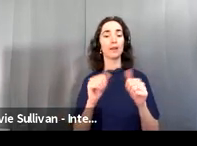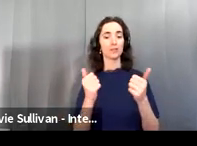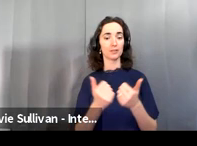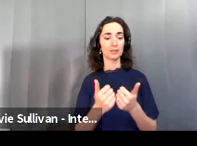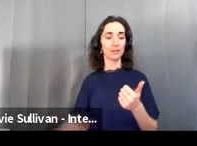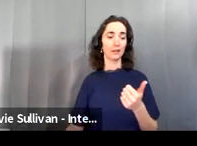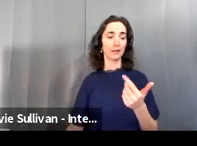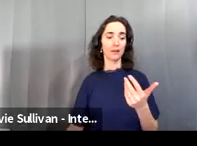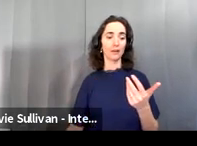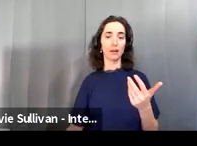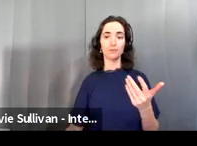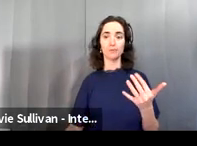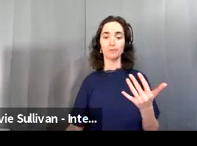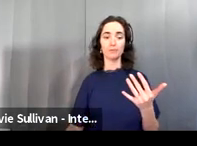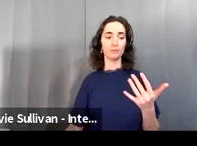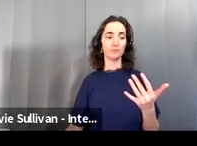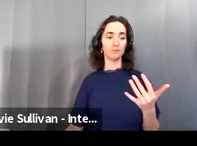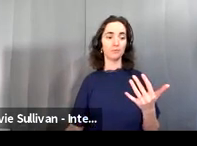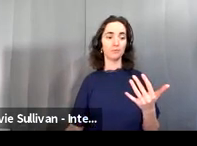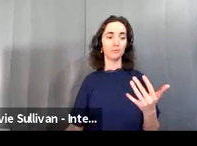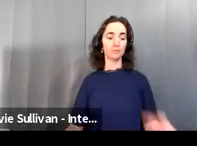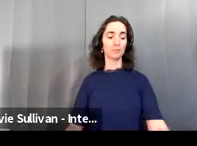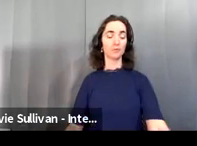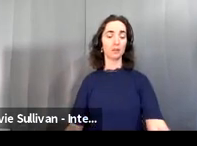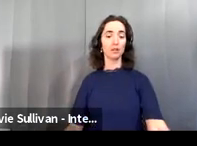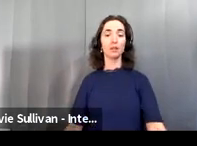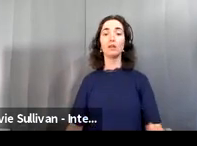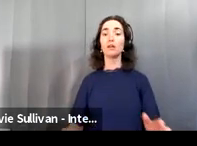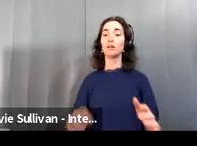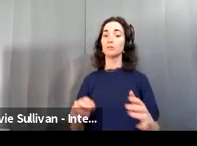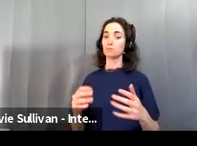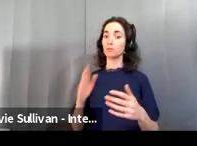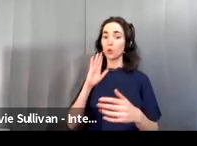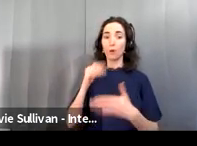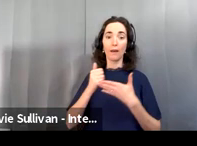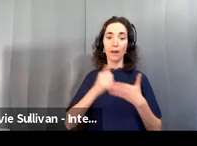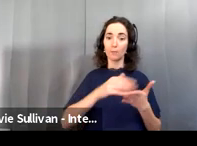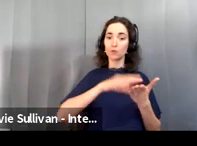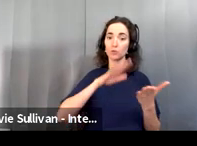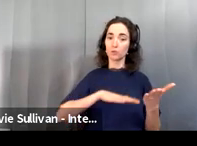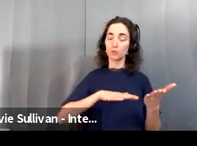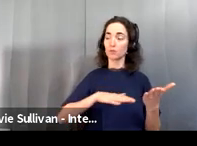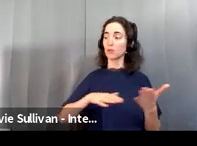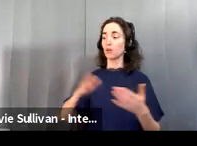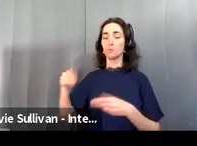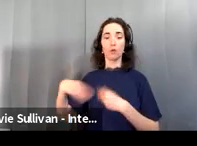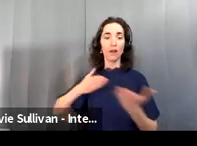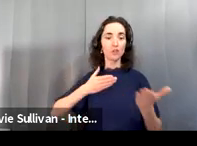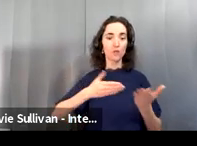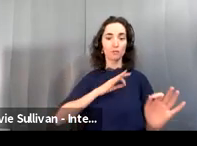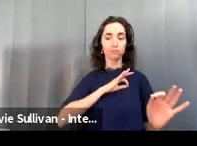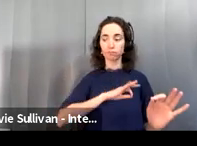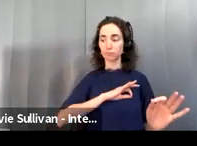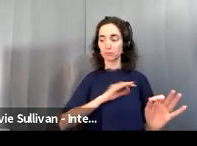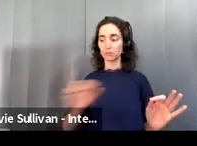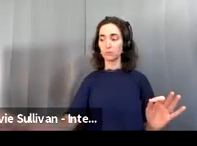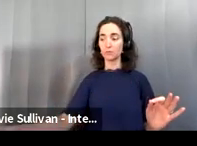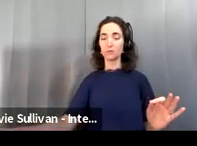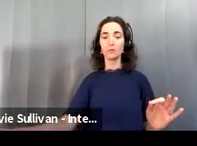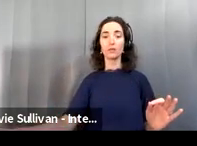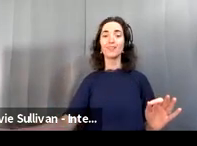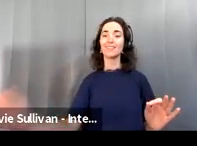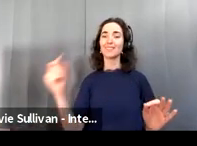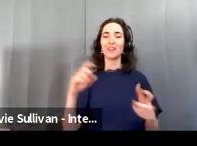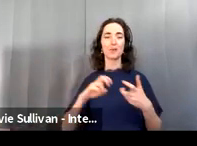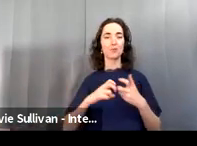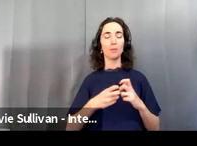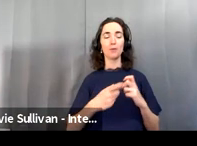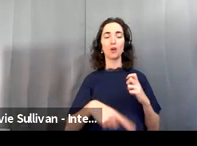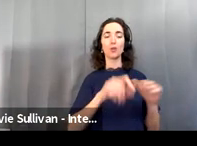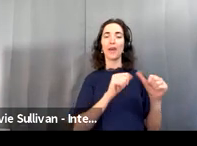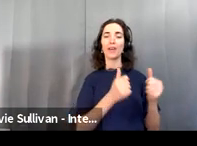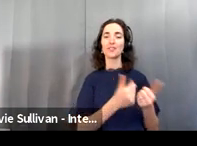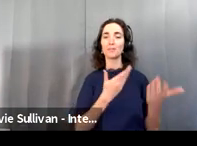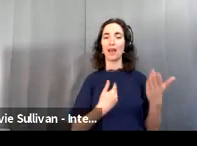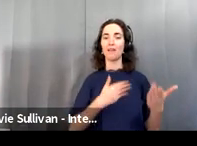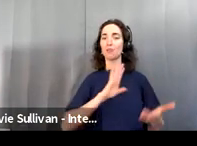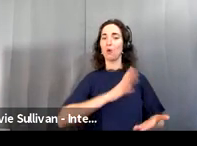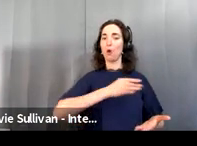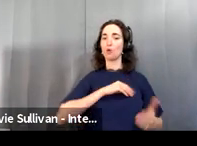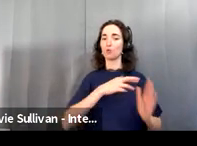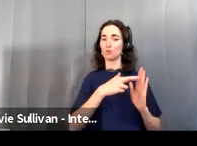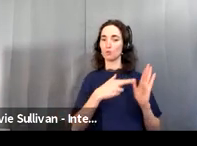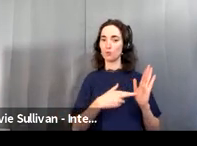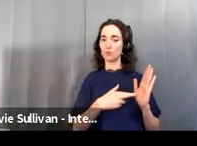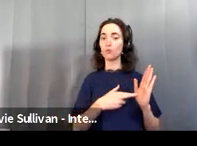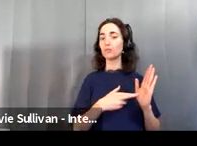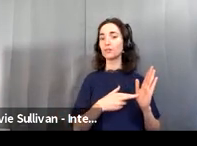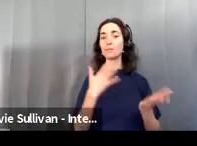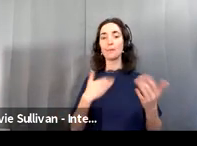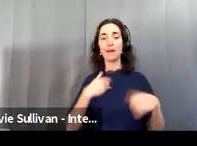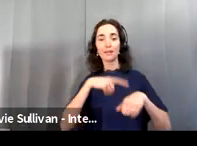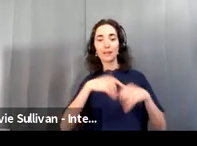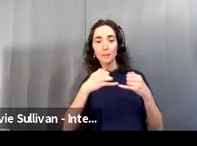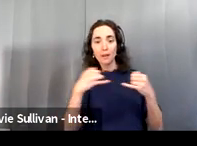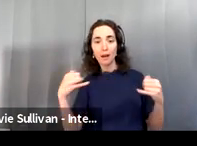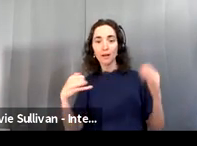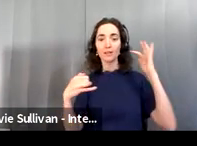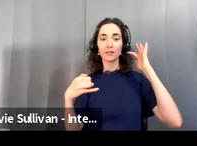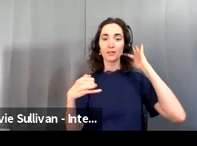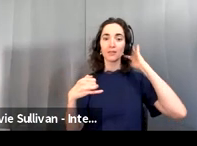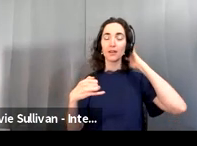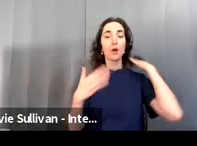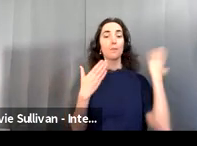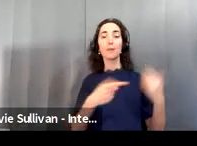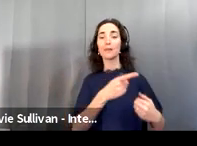a student may actually benefit from receiving services through. And the problem is that those agencies may have their own rules to where's that might be some timelines, or even a waiting list.